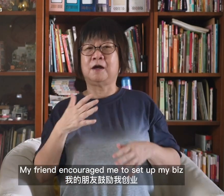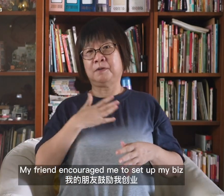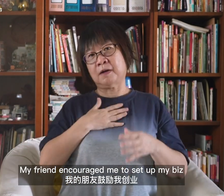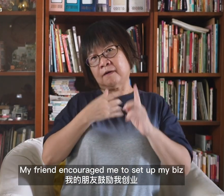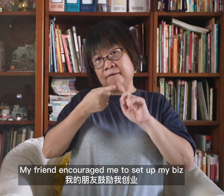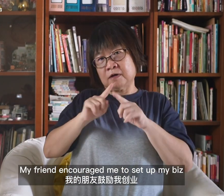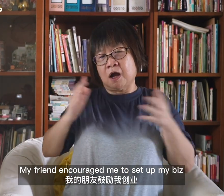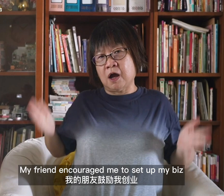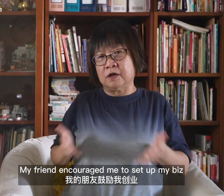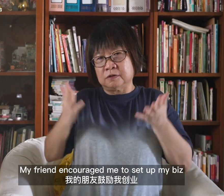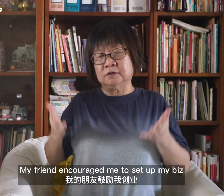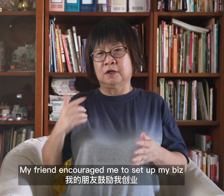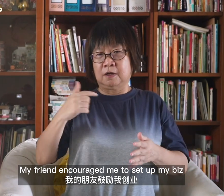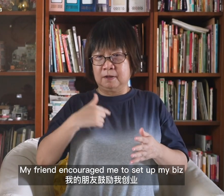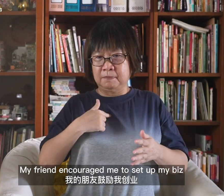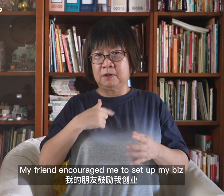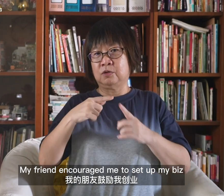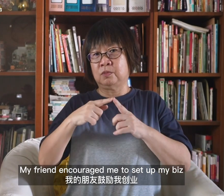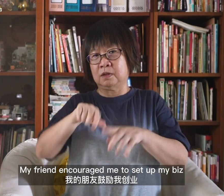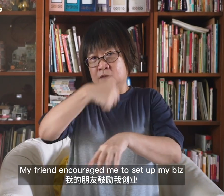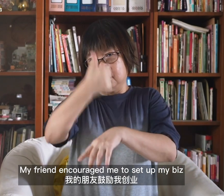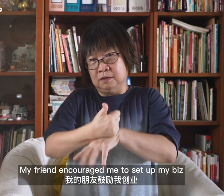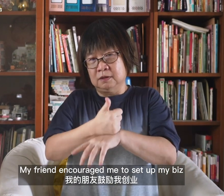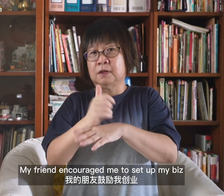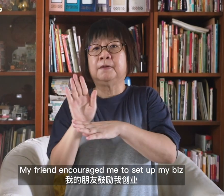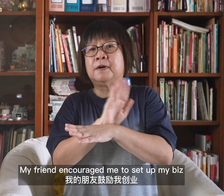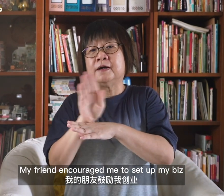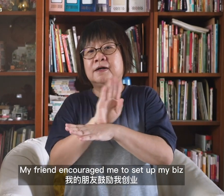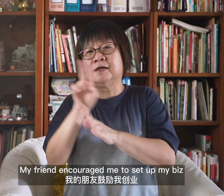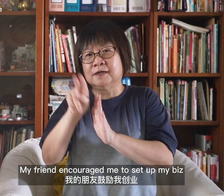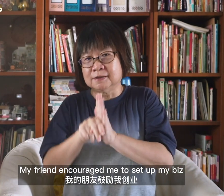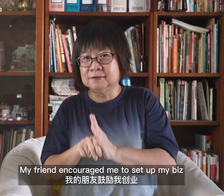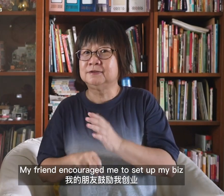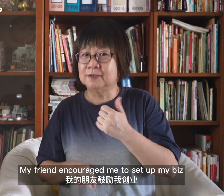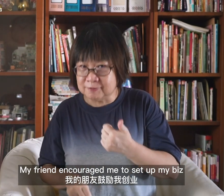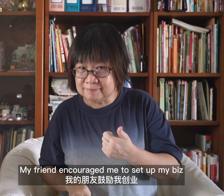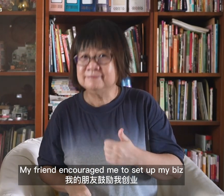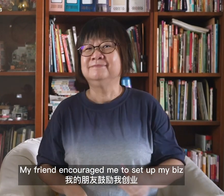My friend encouraged me to set up my biz